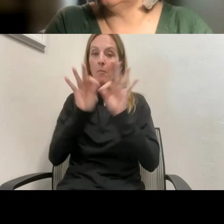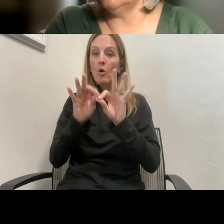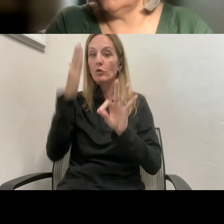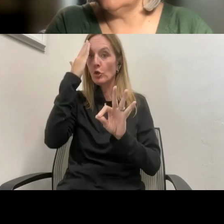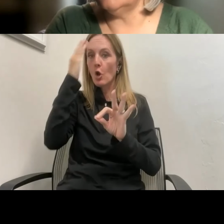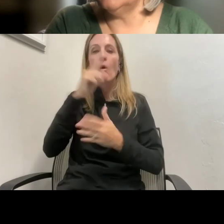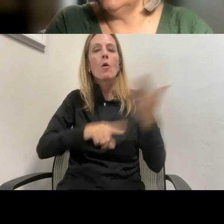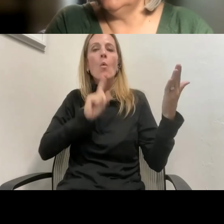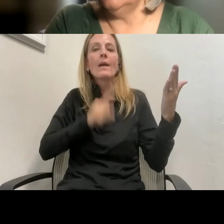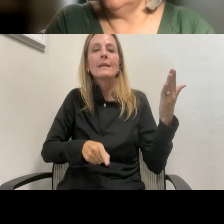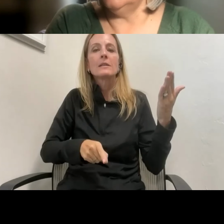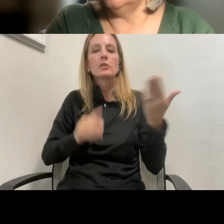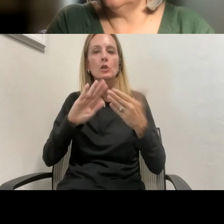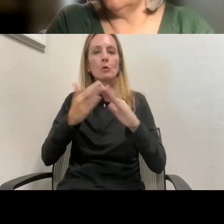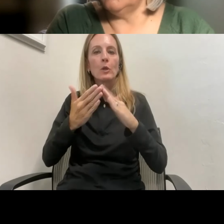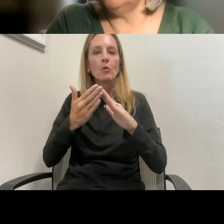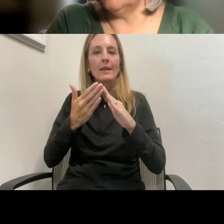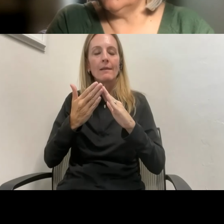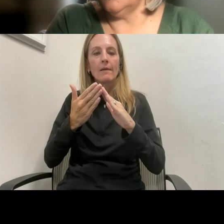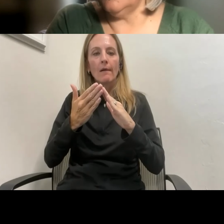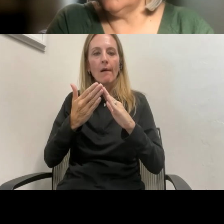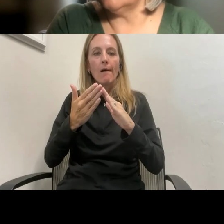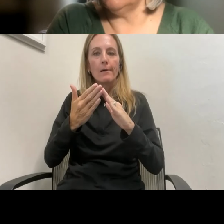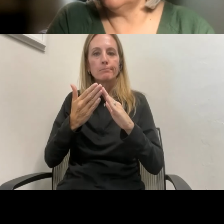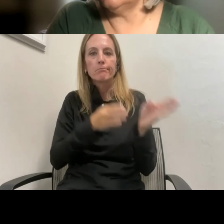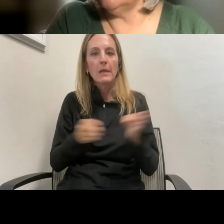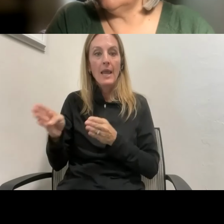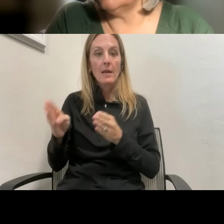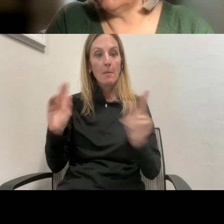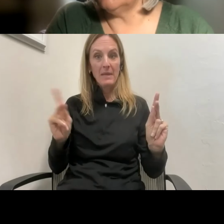says. Because your people are going to ask, “well we said this about the plan,